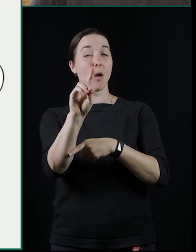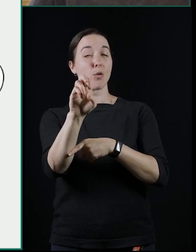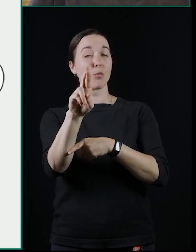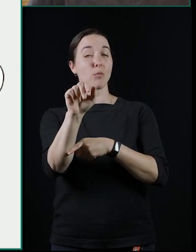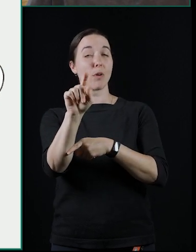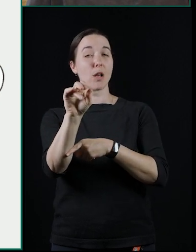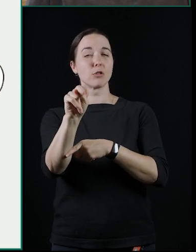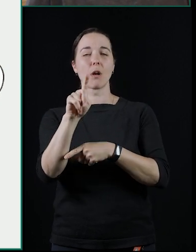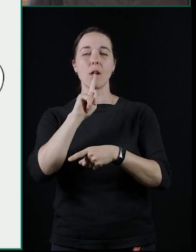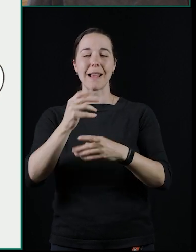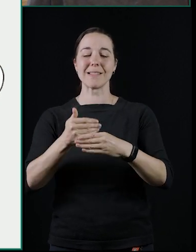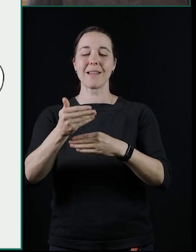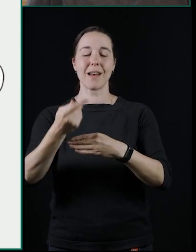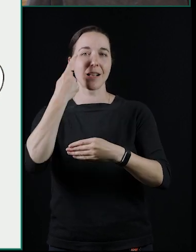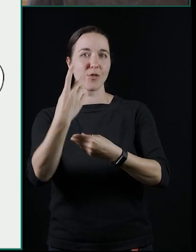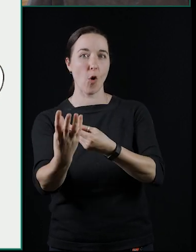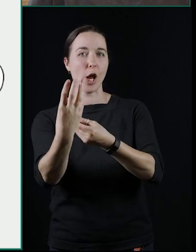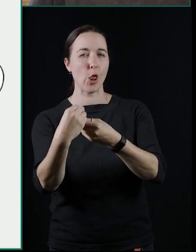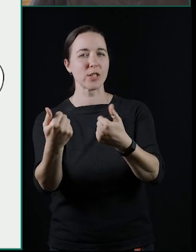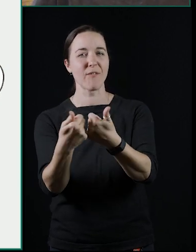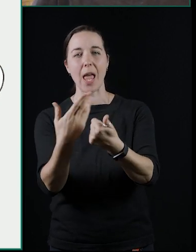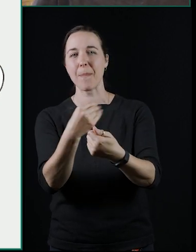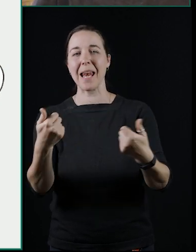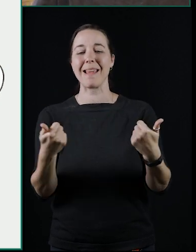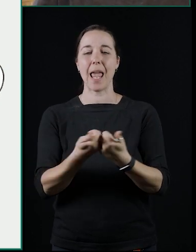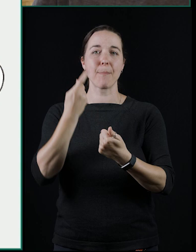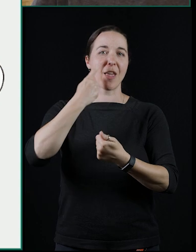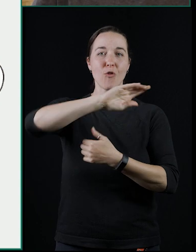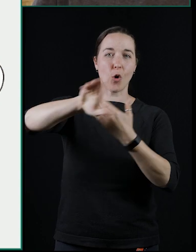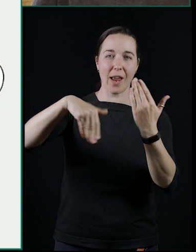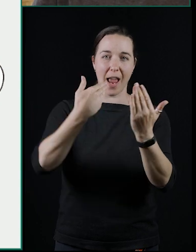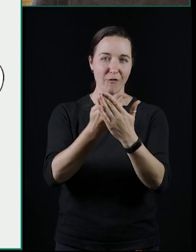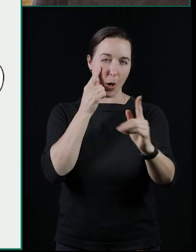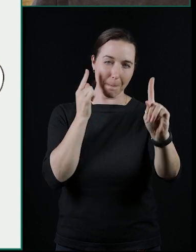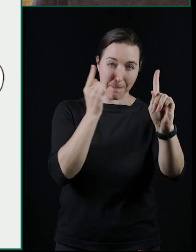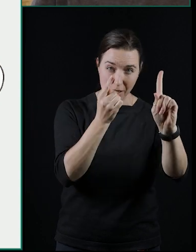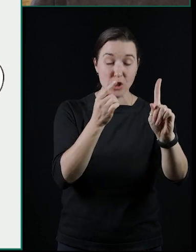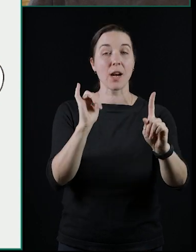Moderation is our next step towards inclusive gaming and our Gaming for Everyone mission.